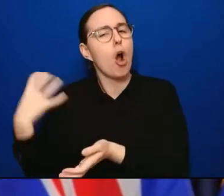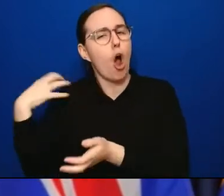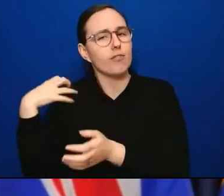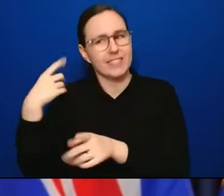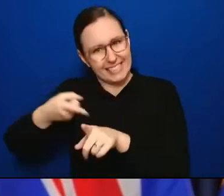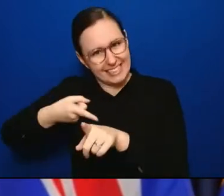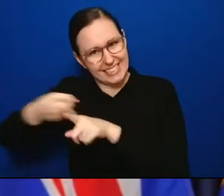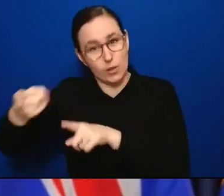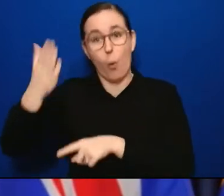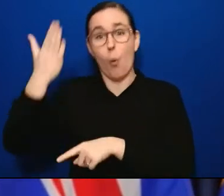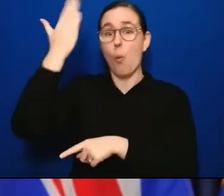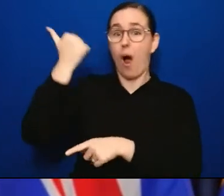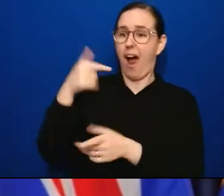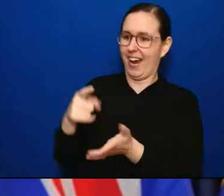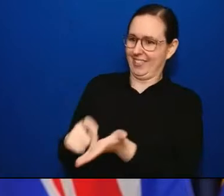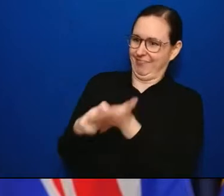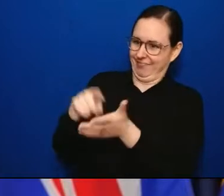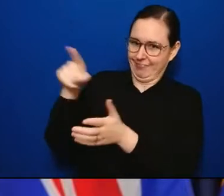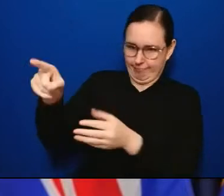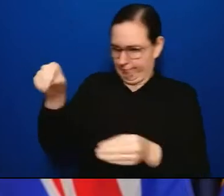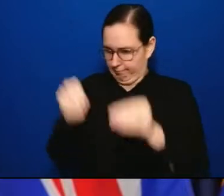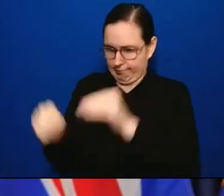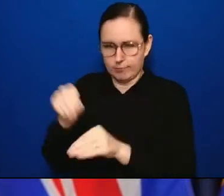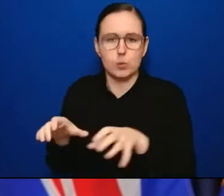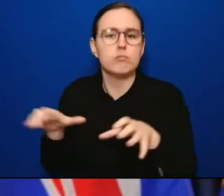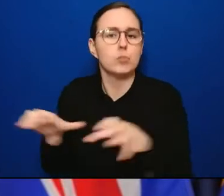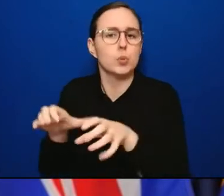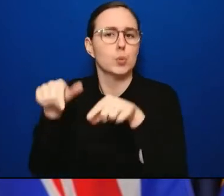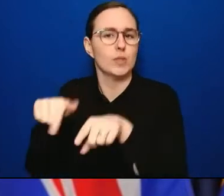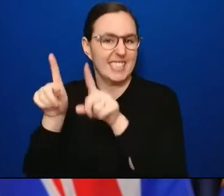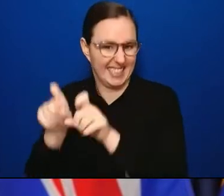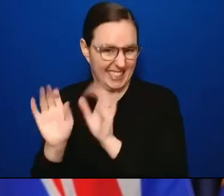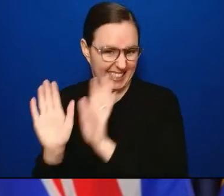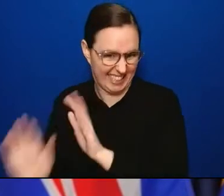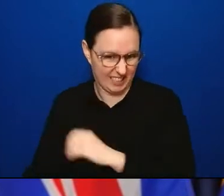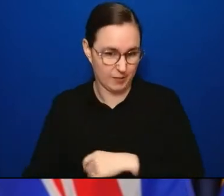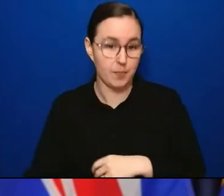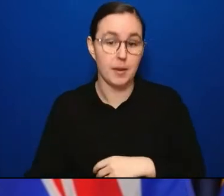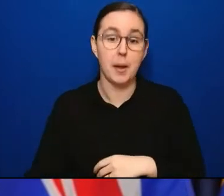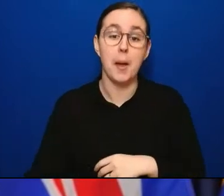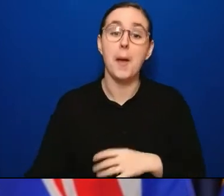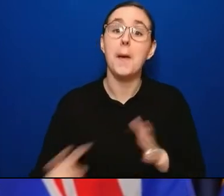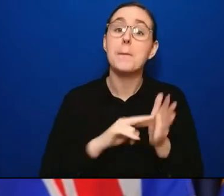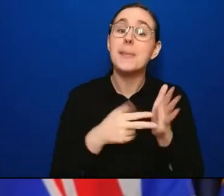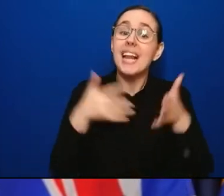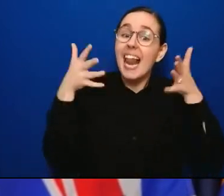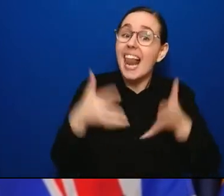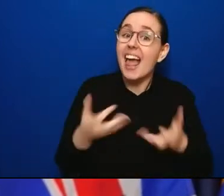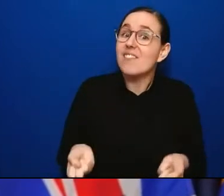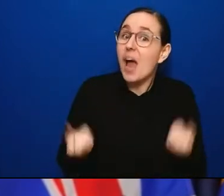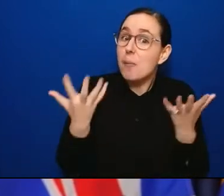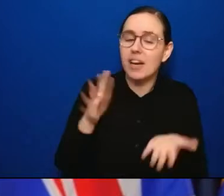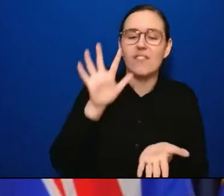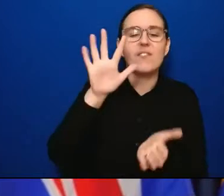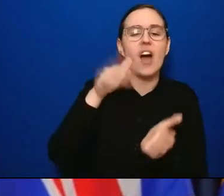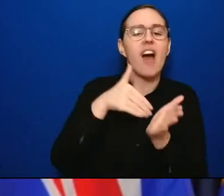the tests that leaves the current inventory of 5,974,000 tests suitable herself